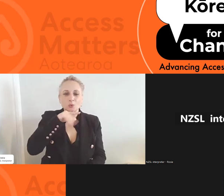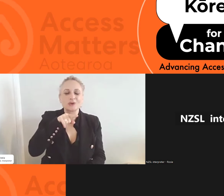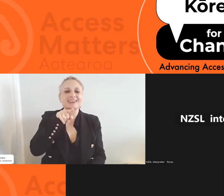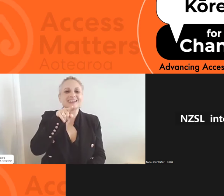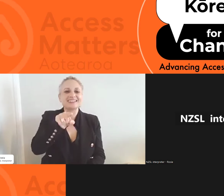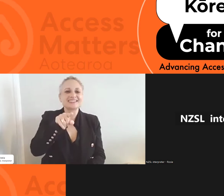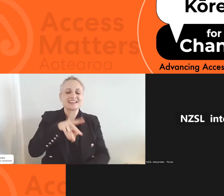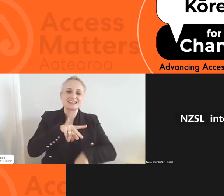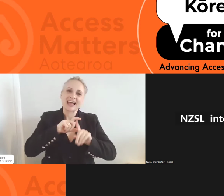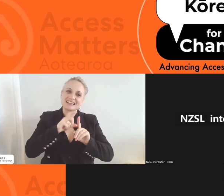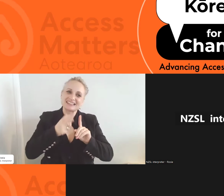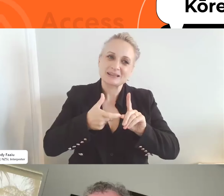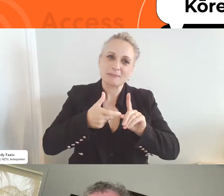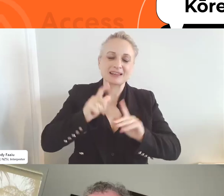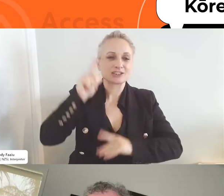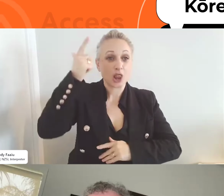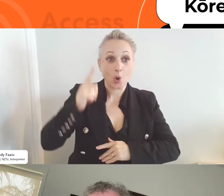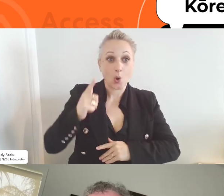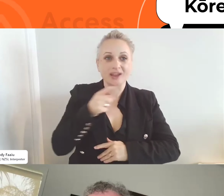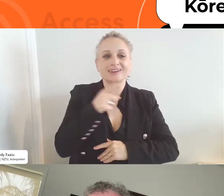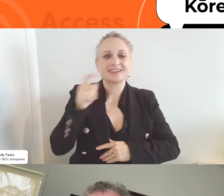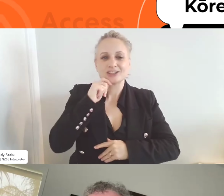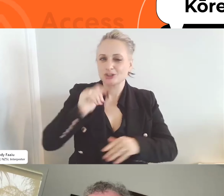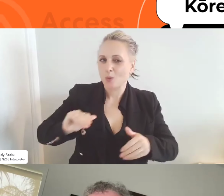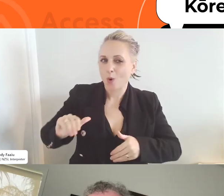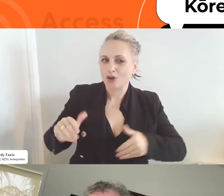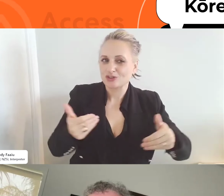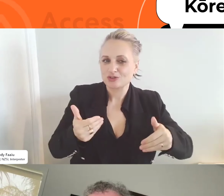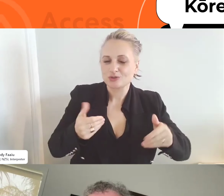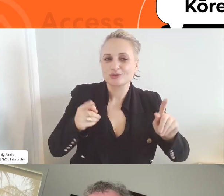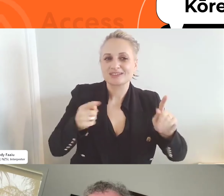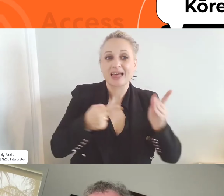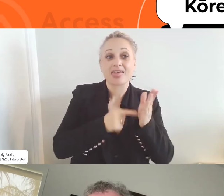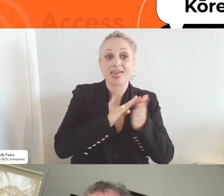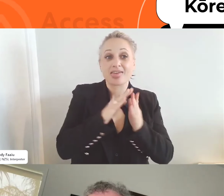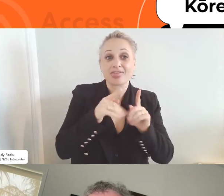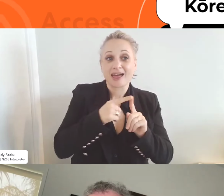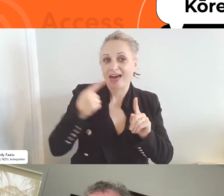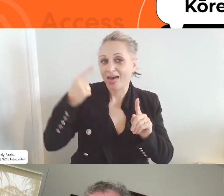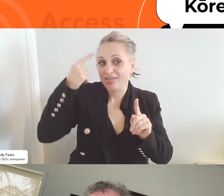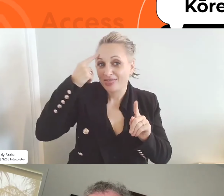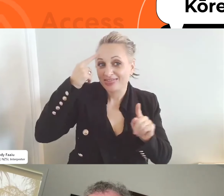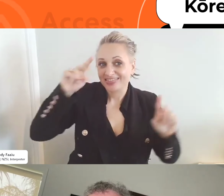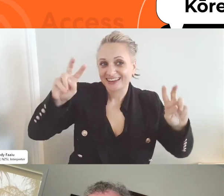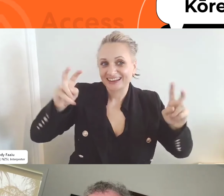thinkers. Just a reminder for the benefit of our interpreters and